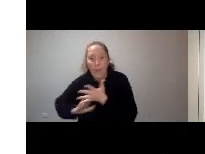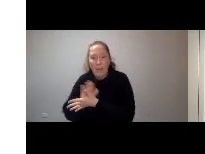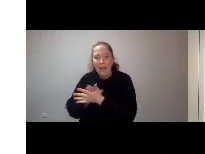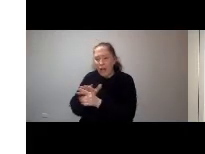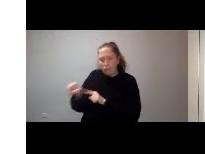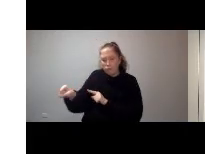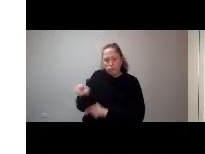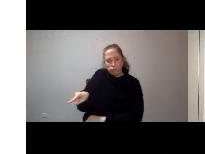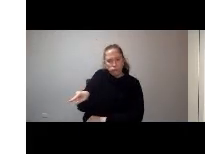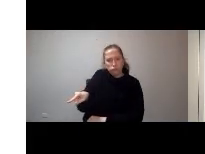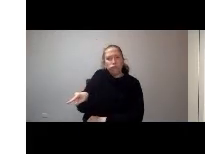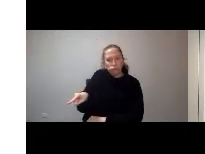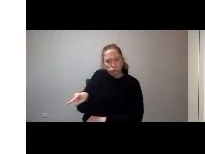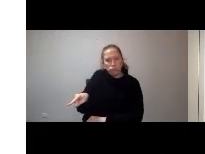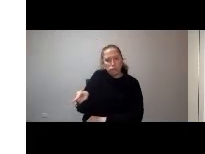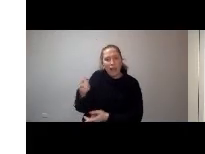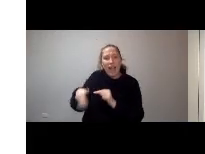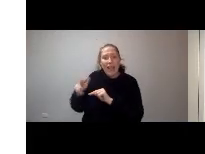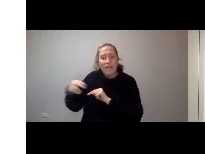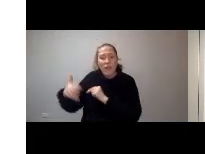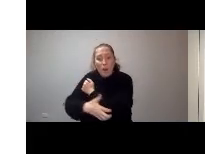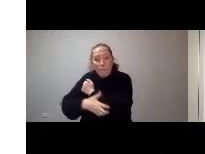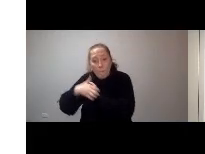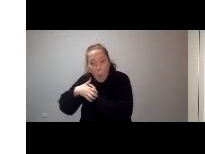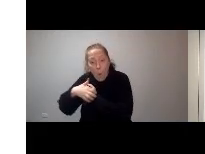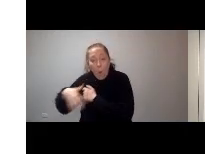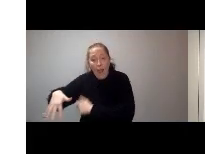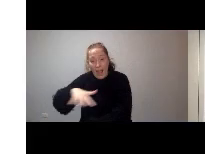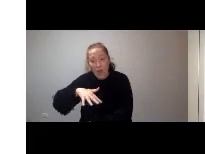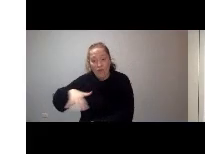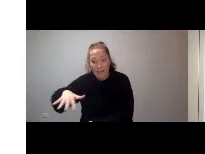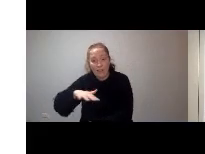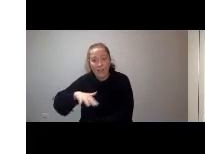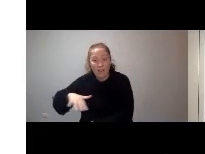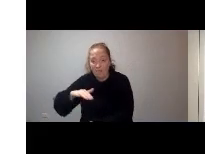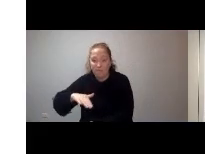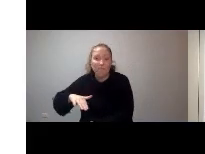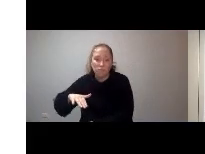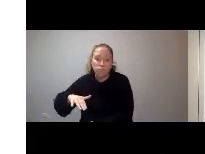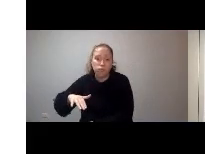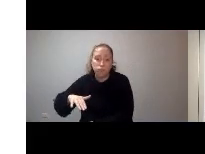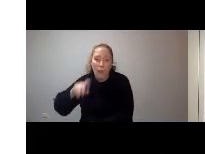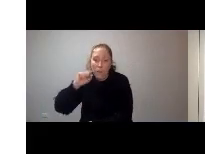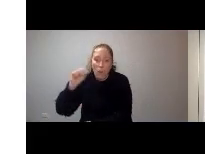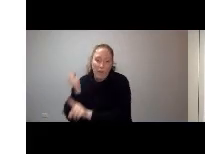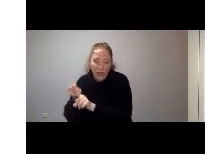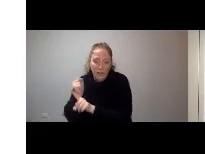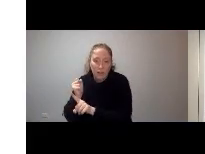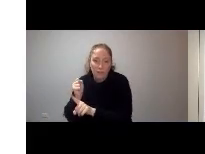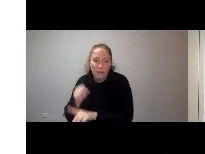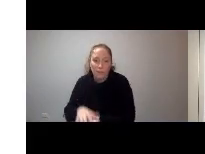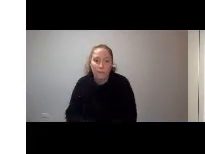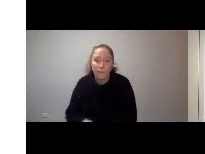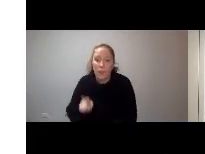Poorest areas, 28%. And the two commonest, I know you're not going to all fall off your chair, language and behaviour.